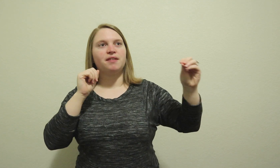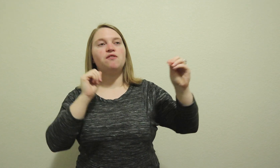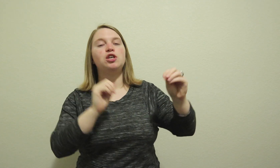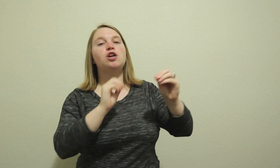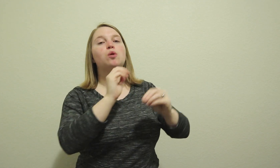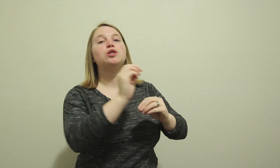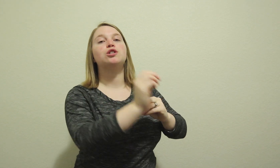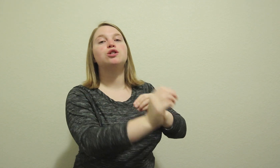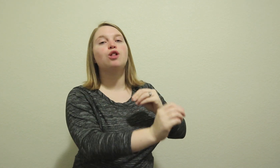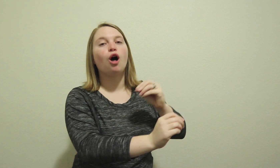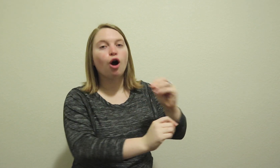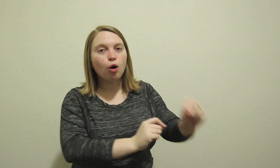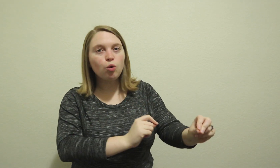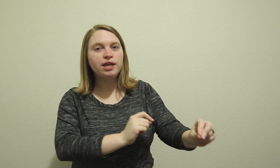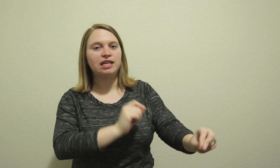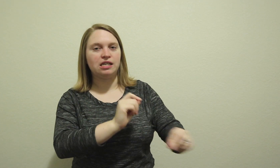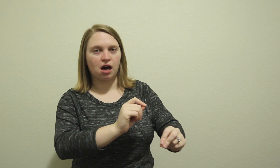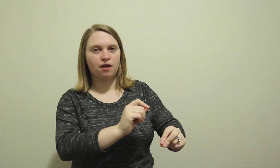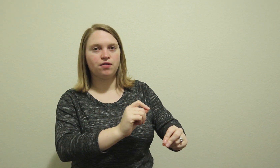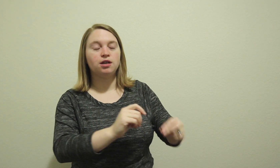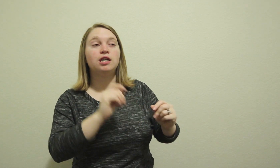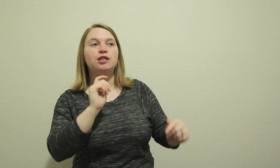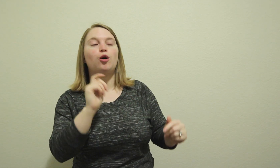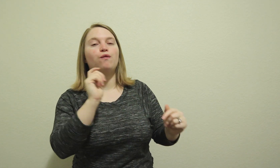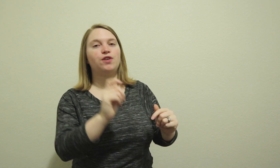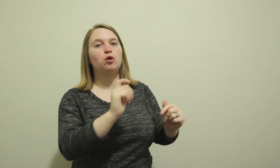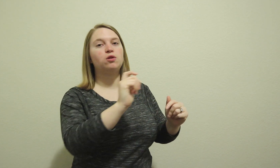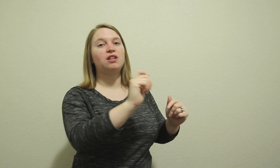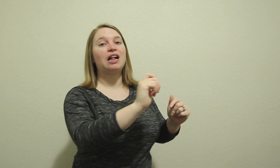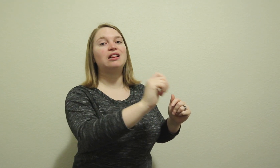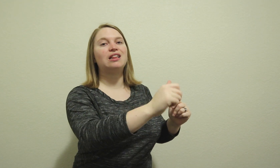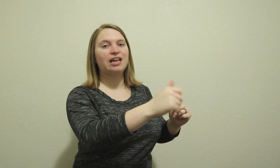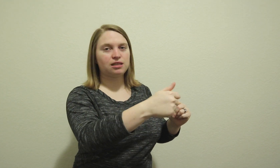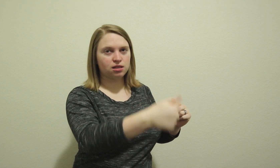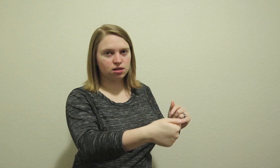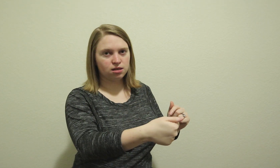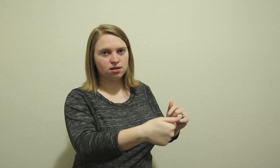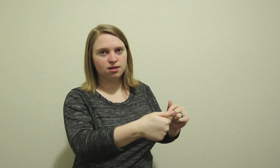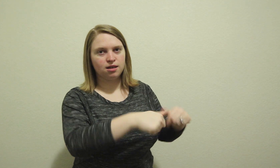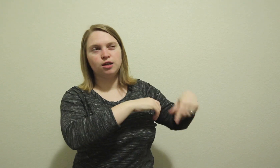if you go slow enough, you'll feel the clicks